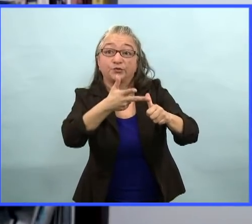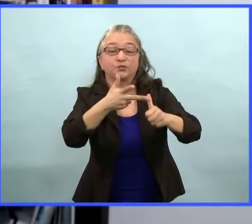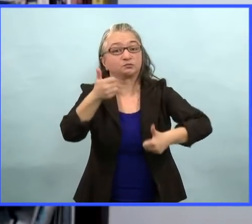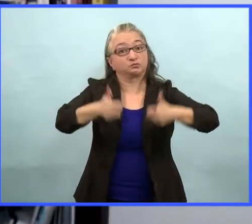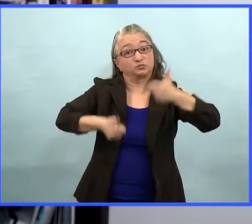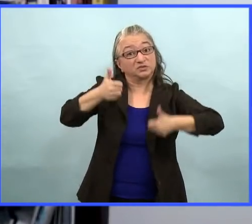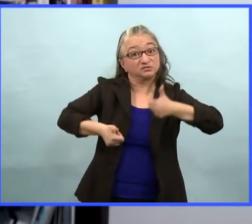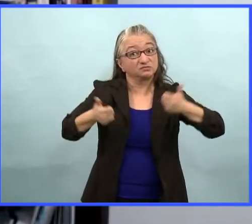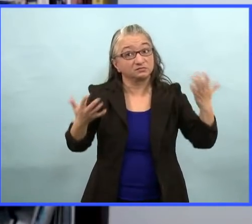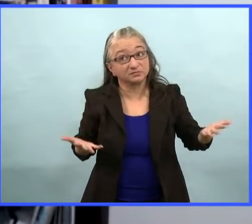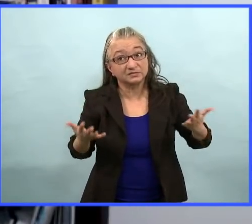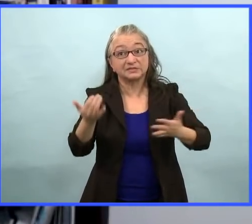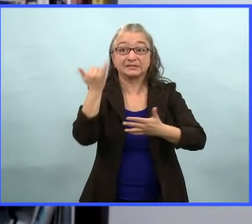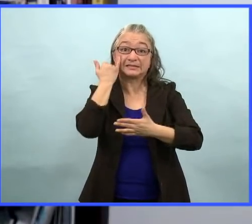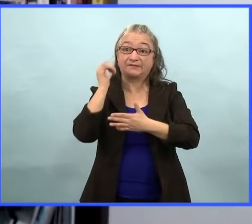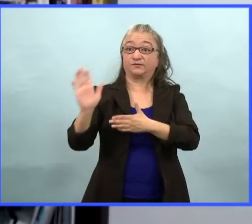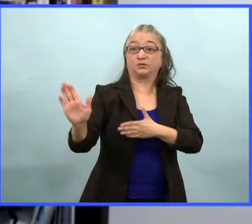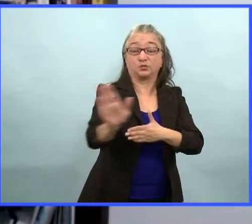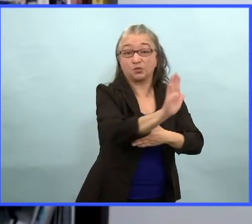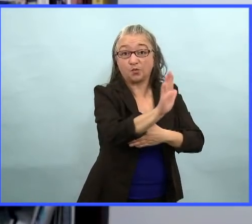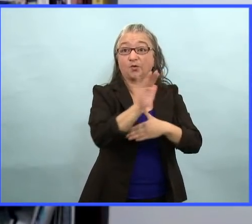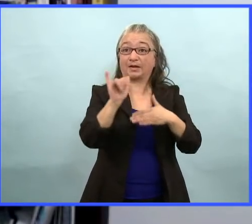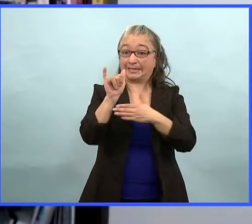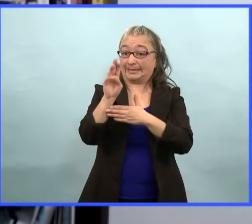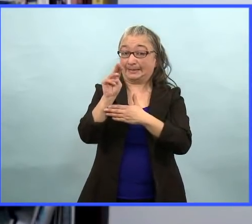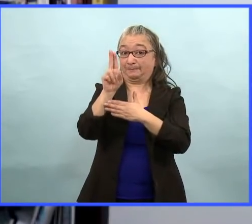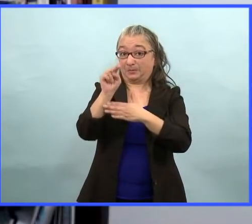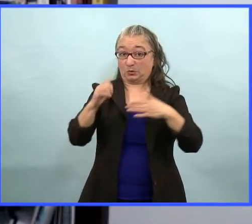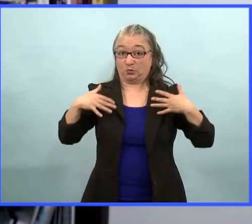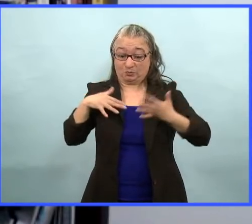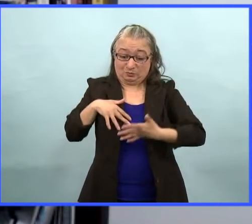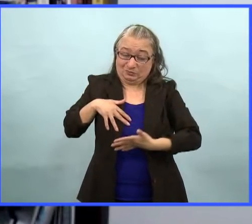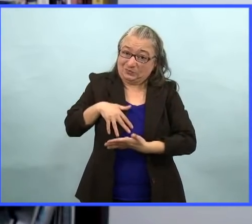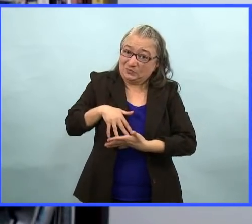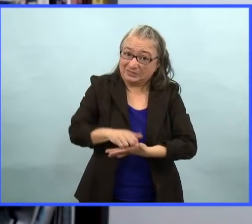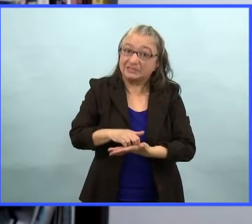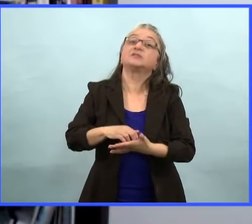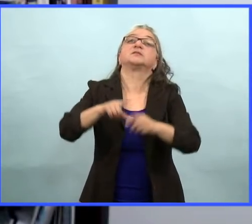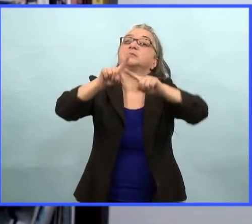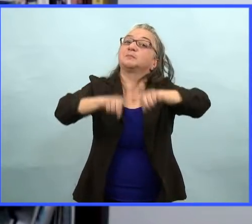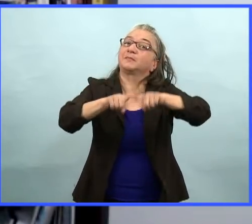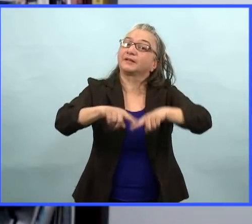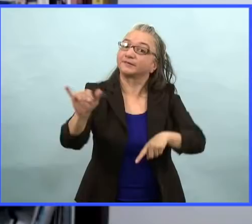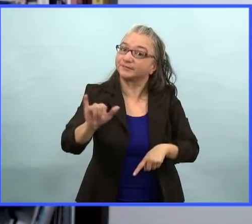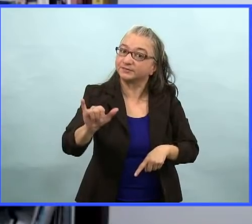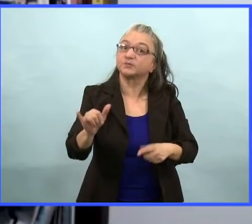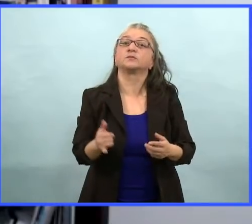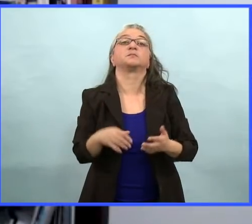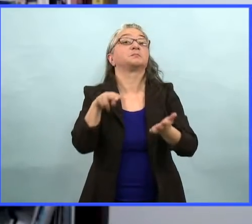or not and so it's uh their their advice is not as simple as just the three months uh it's